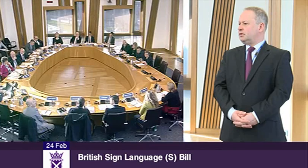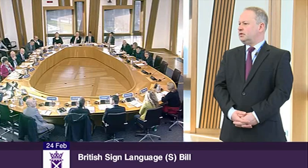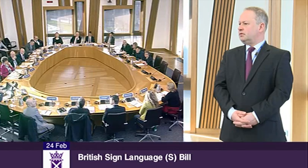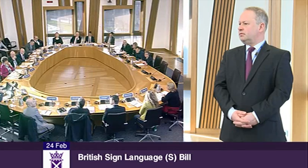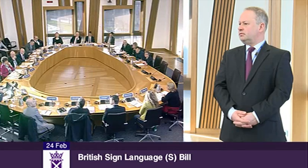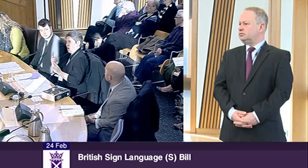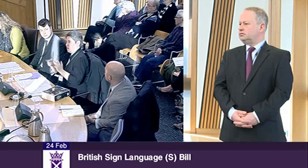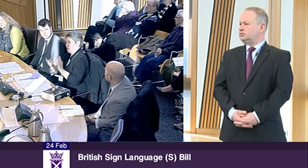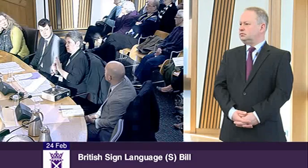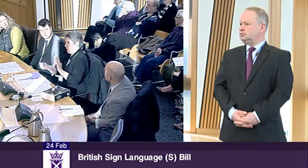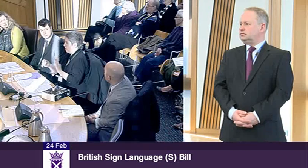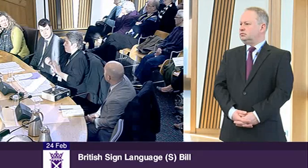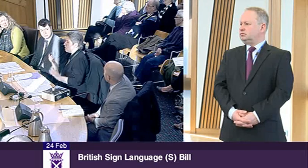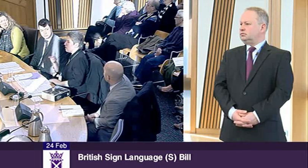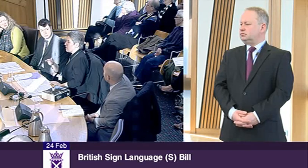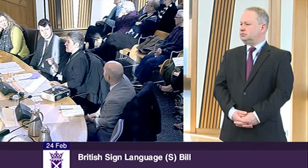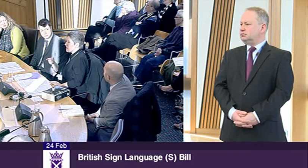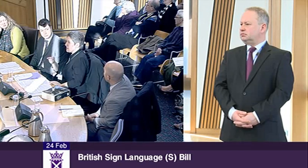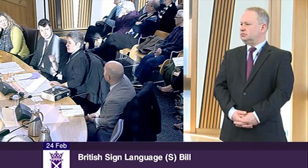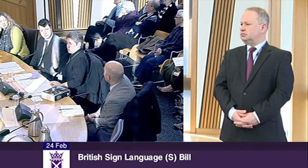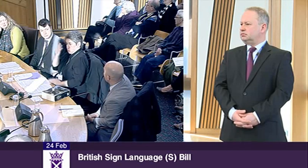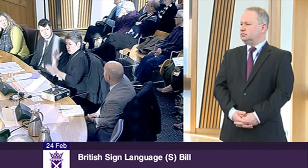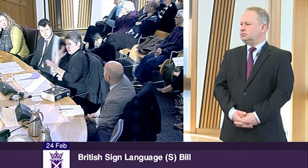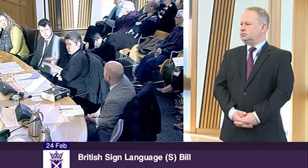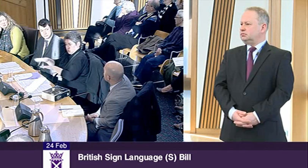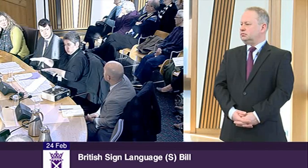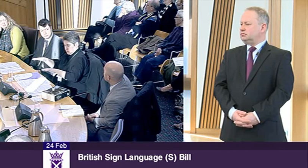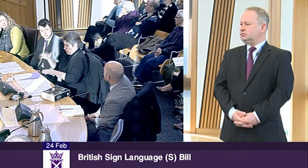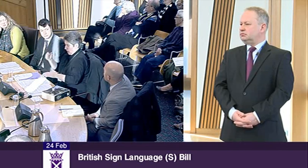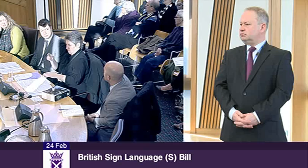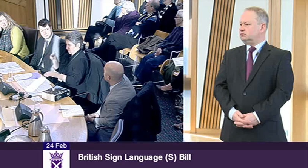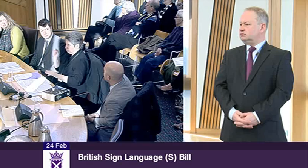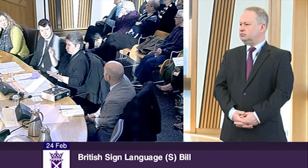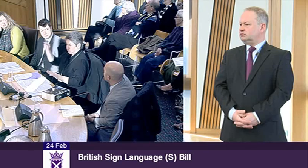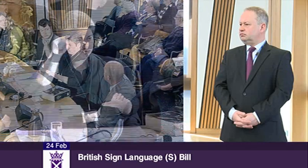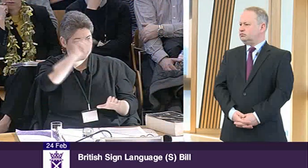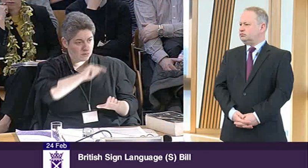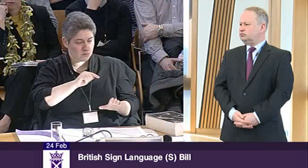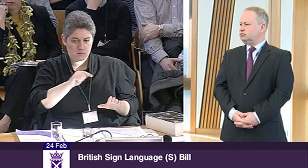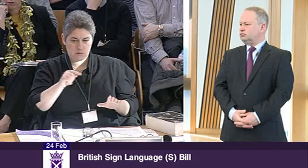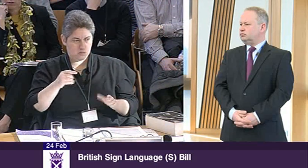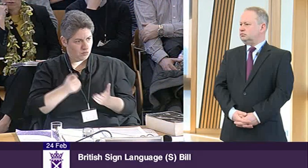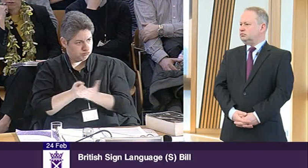Avril Hepner: Another example that might illustrate the issue concerns deaf children in schools